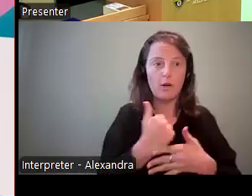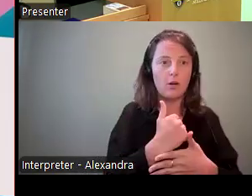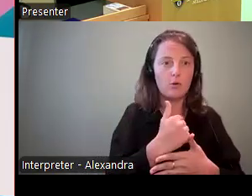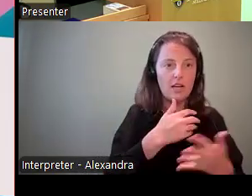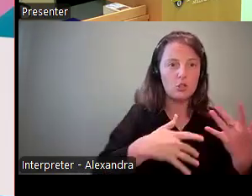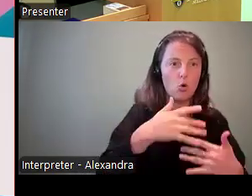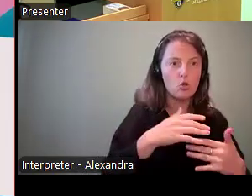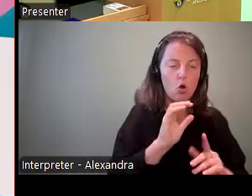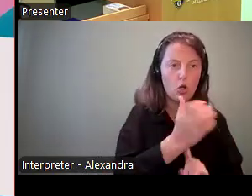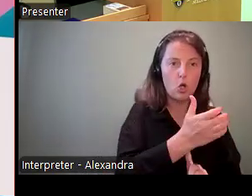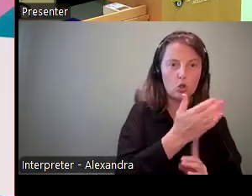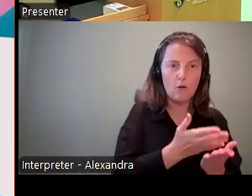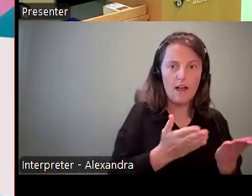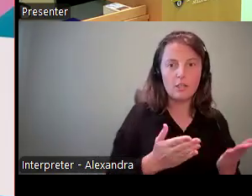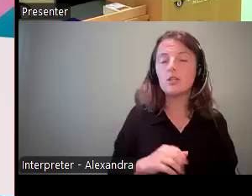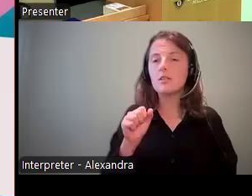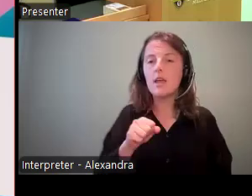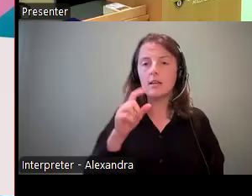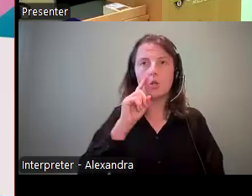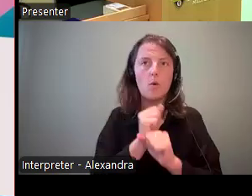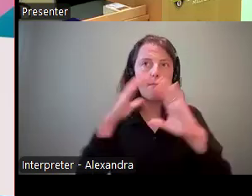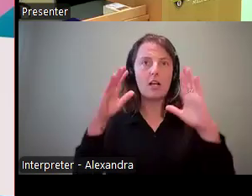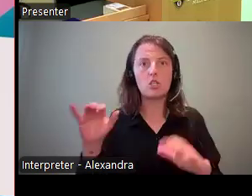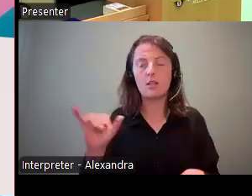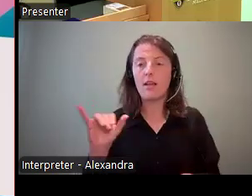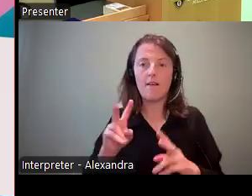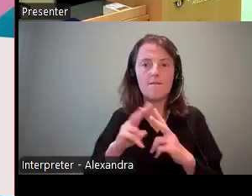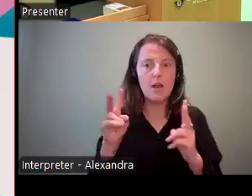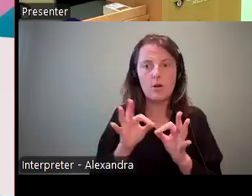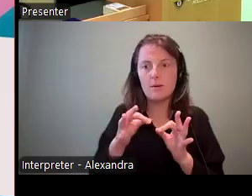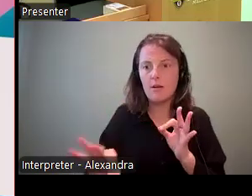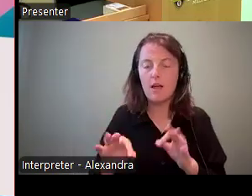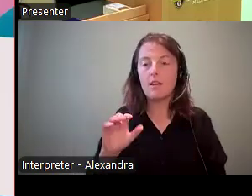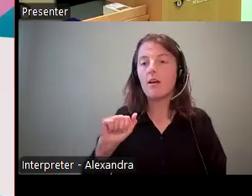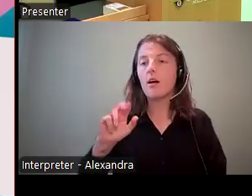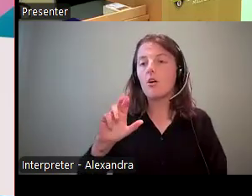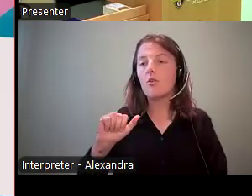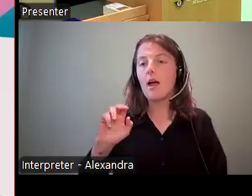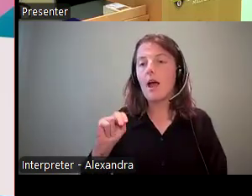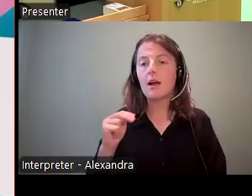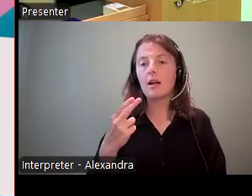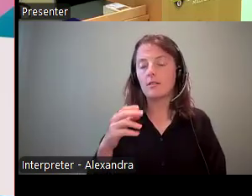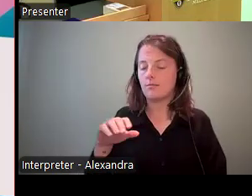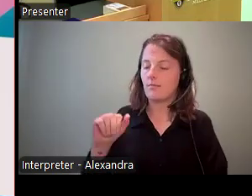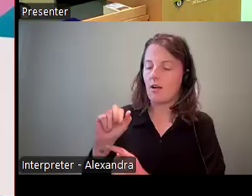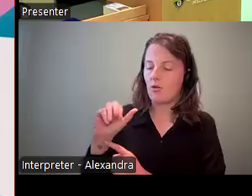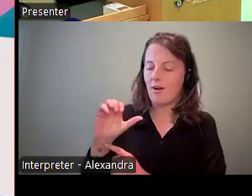uh to take like a very simplified case um uh arachnophobia is probably less culturally bound